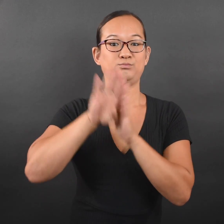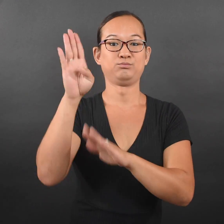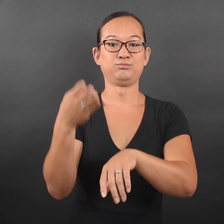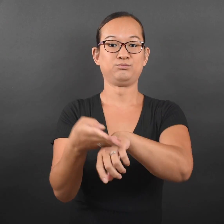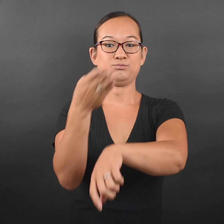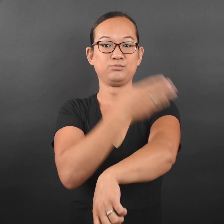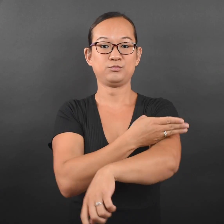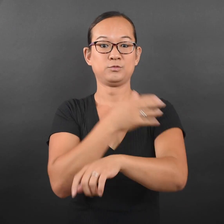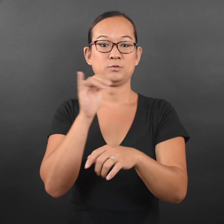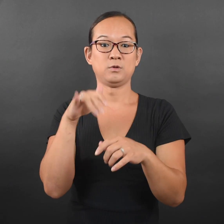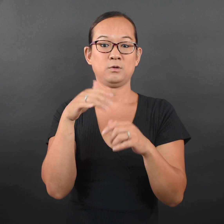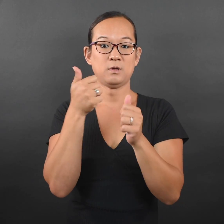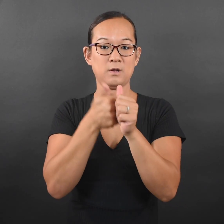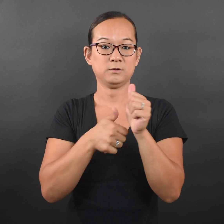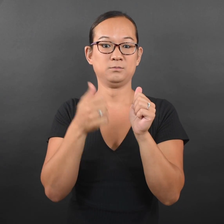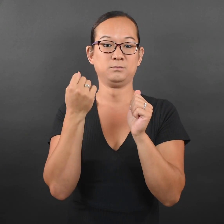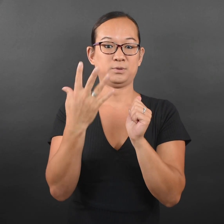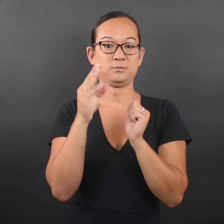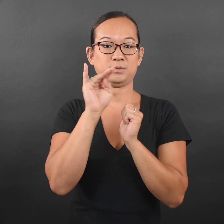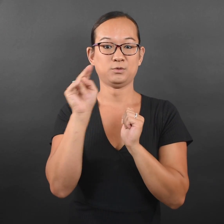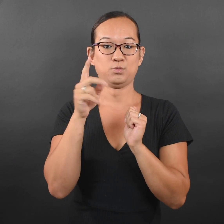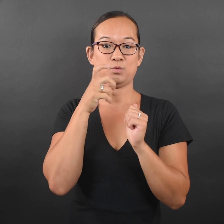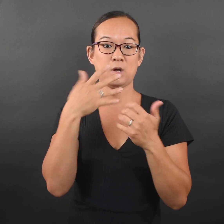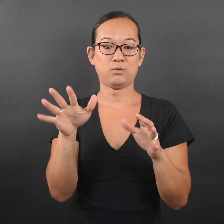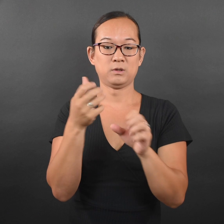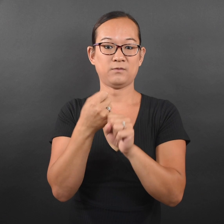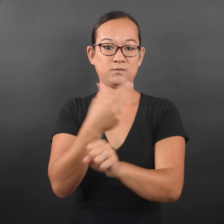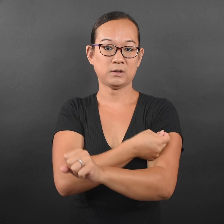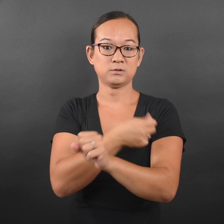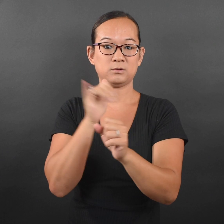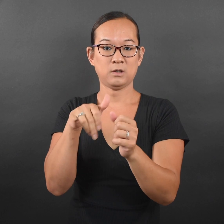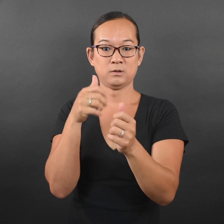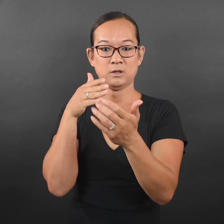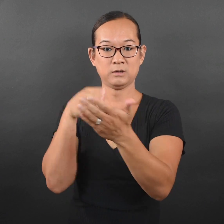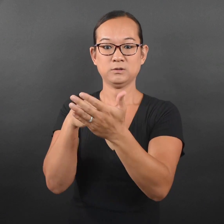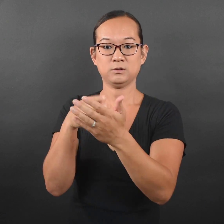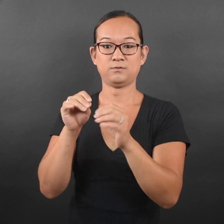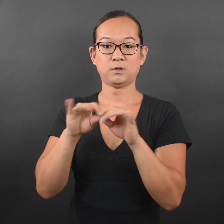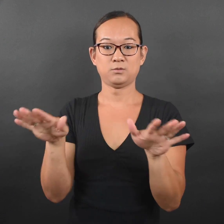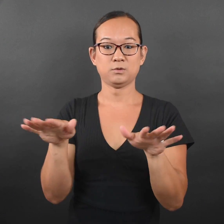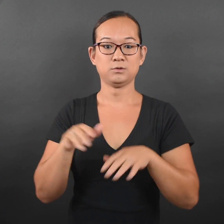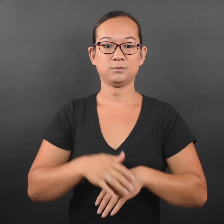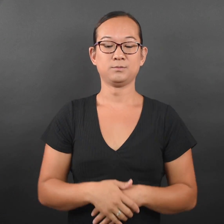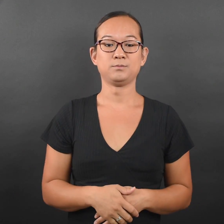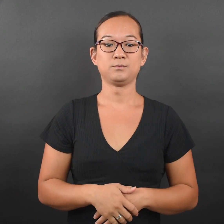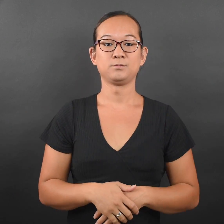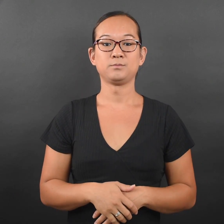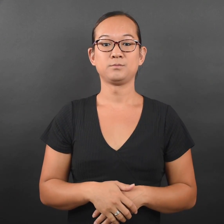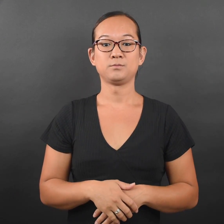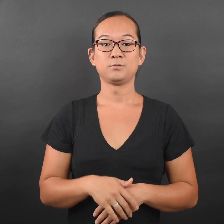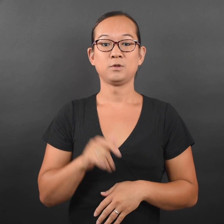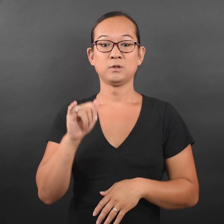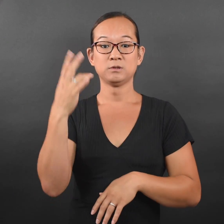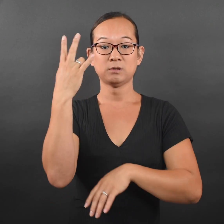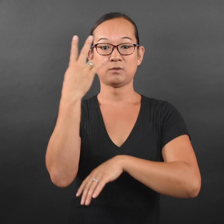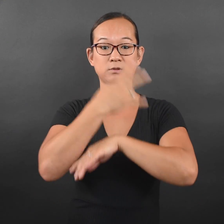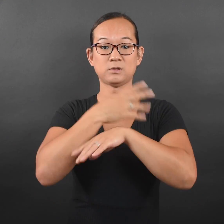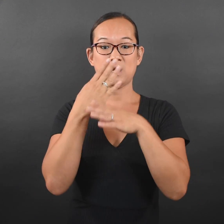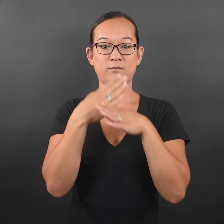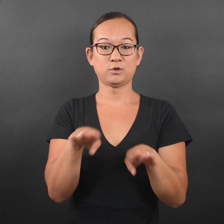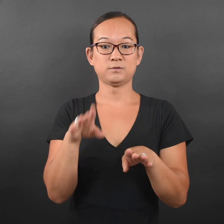as more Minnesotans have been vaccinated against the virus. The seven-day average for new COVID-19